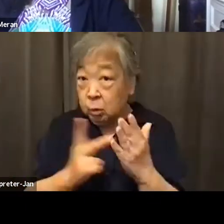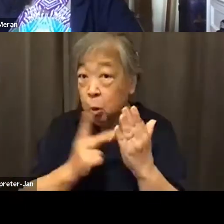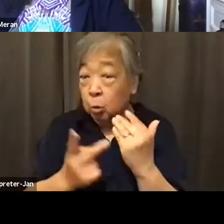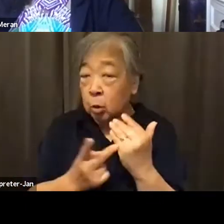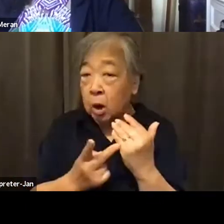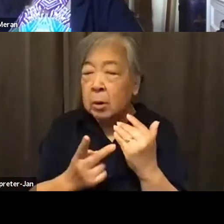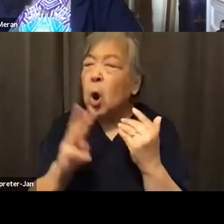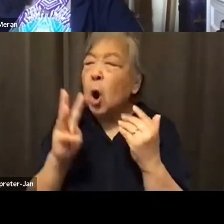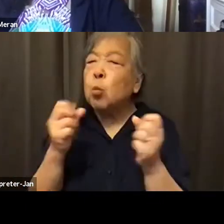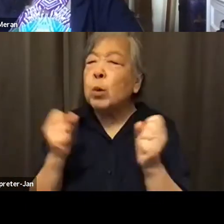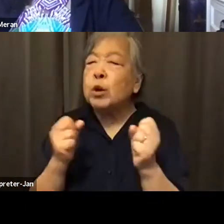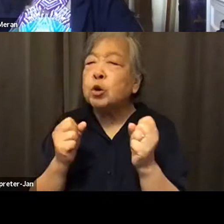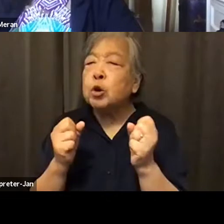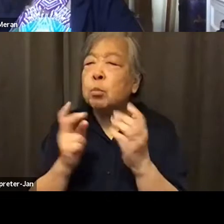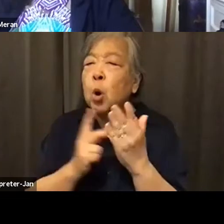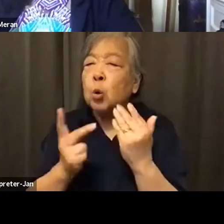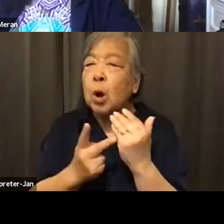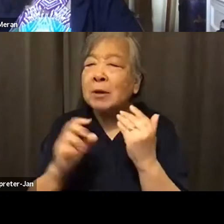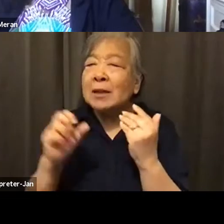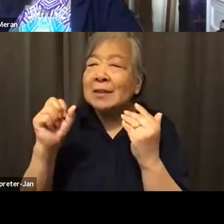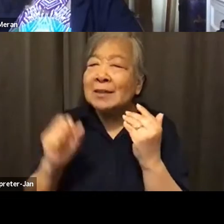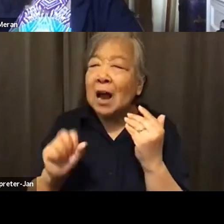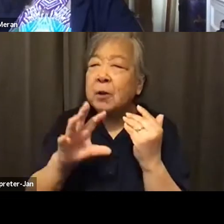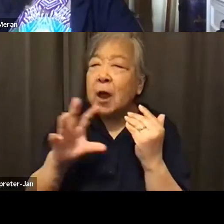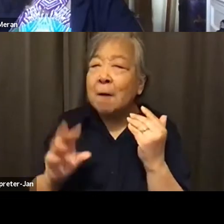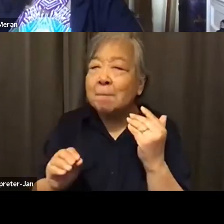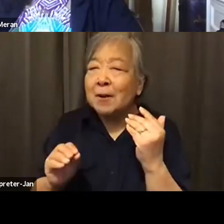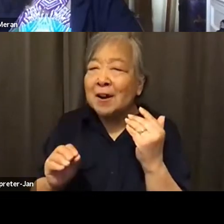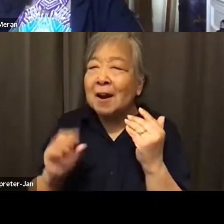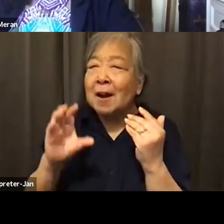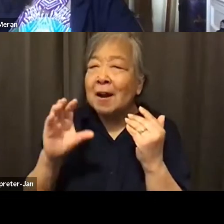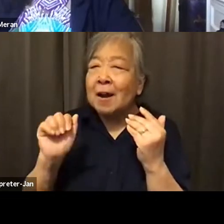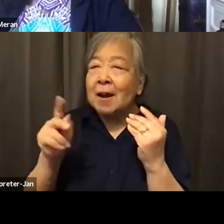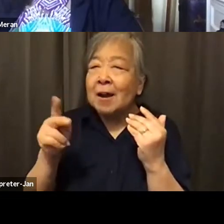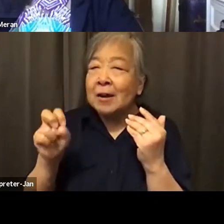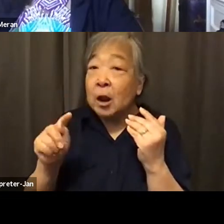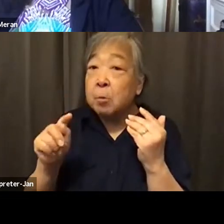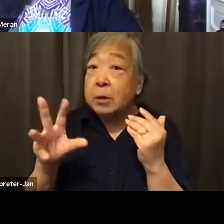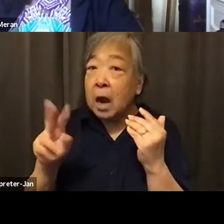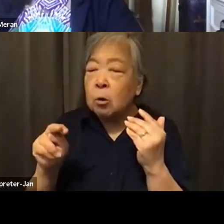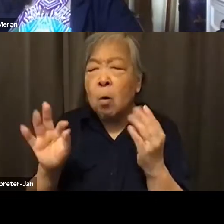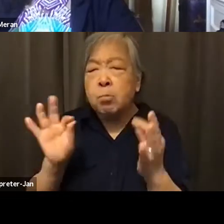program that would work with my academic schedule so I wouldn't be missing any major courses